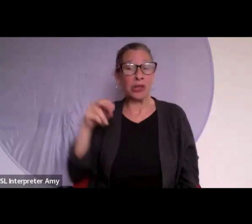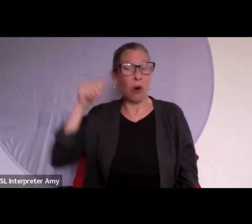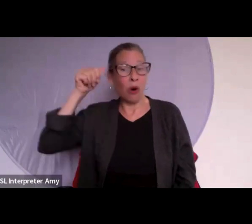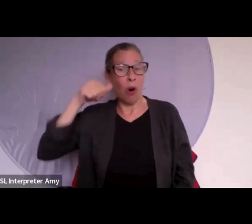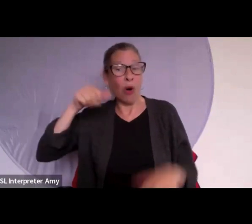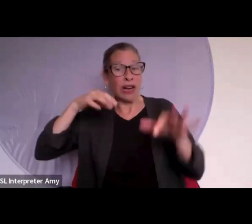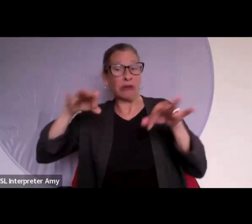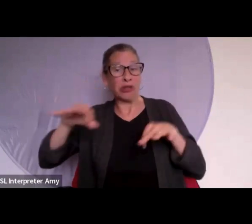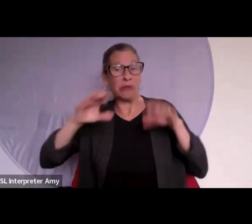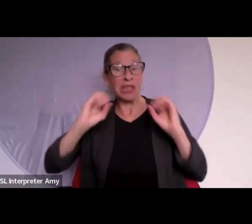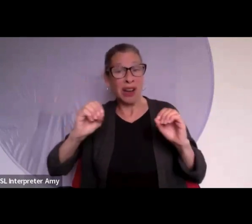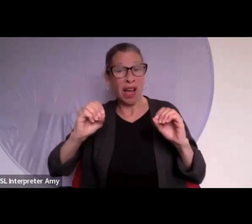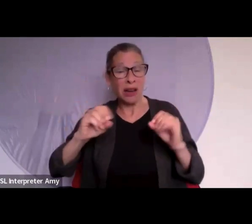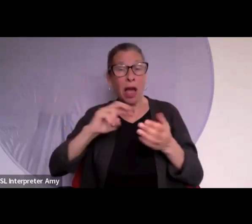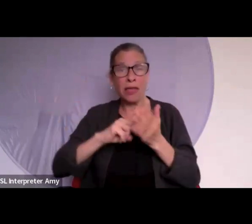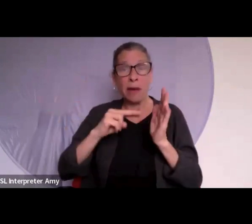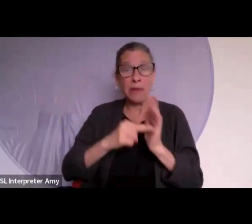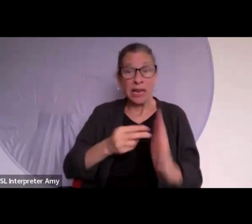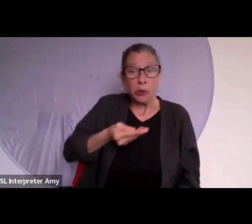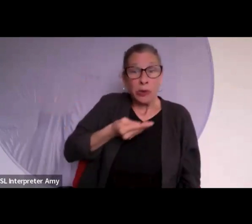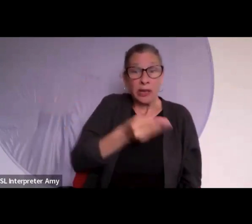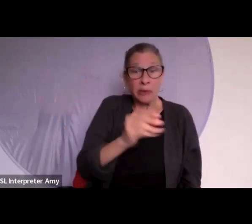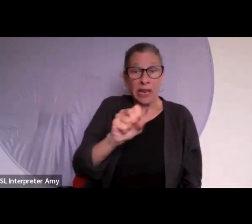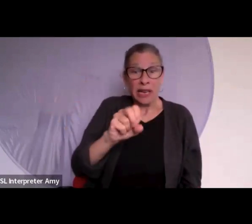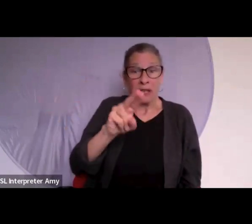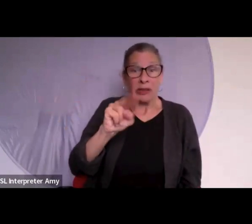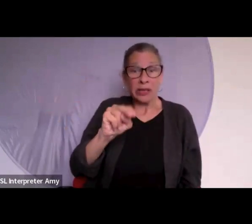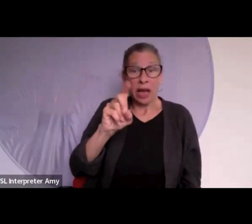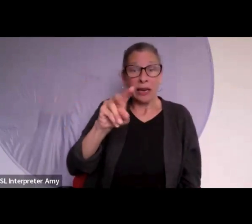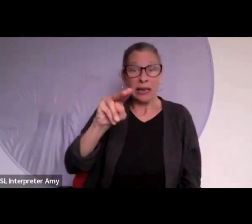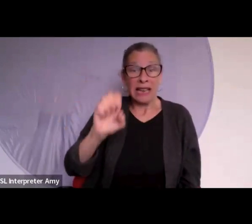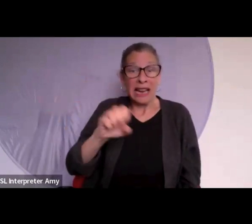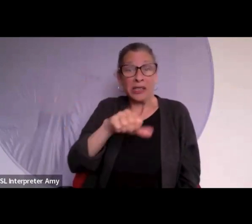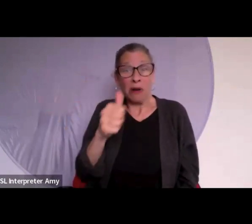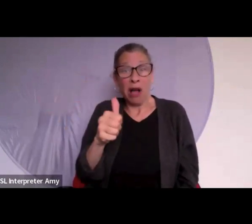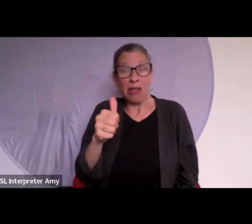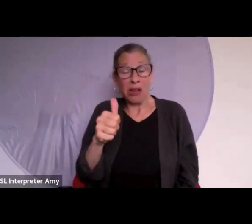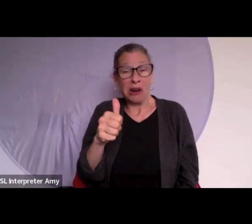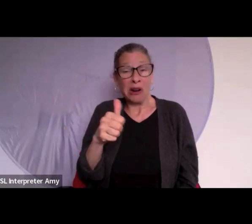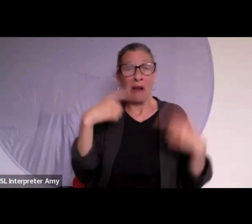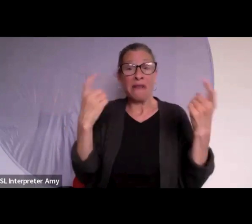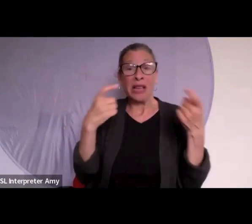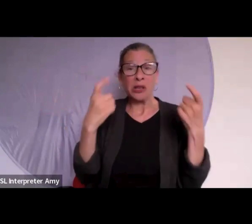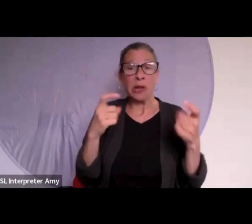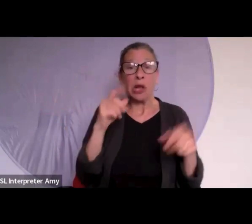Sundance and even to our festival, people with disabilities can't be on the screening committee, can't be